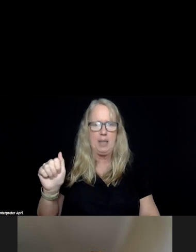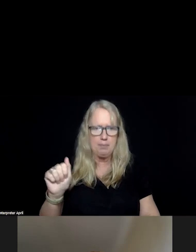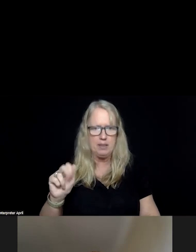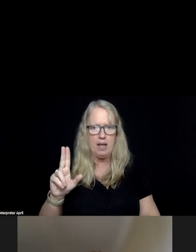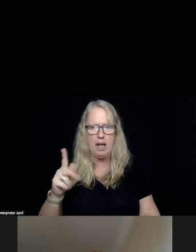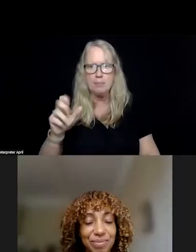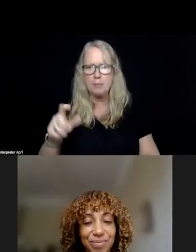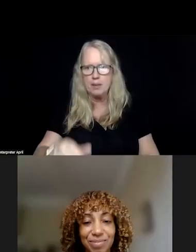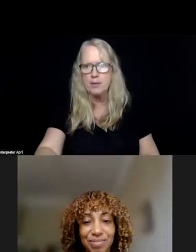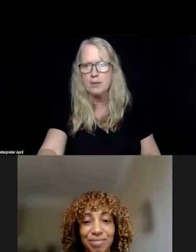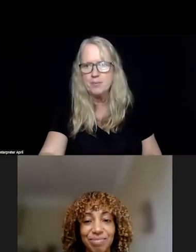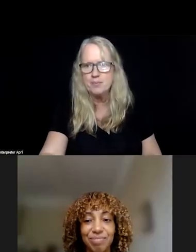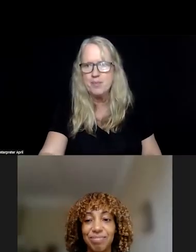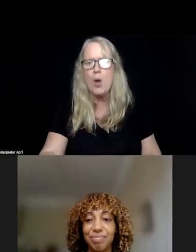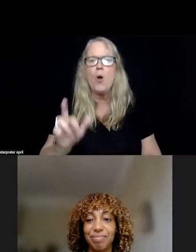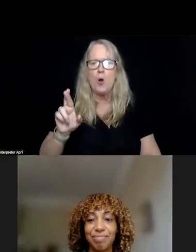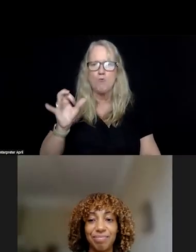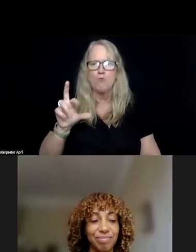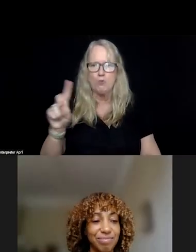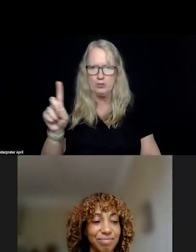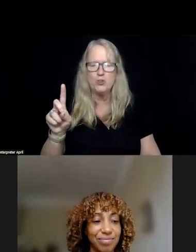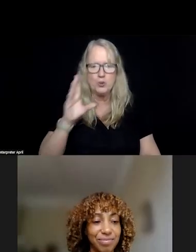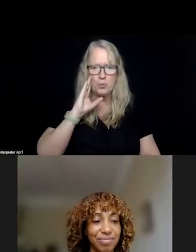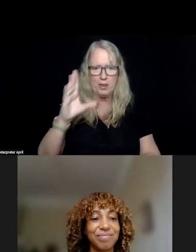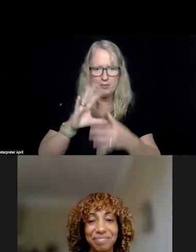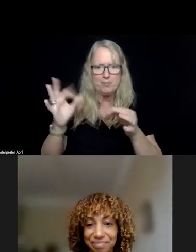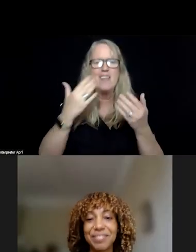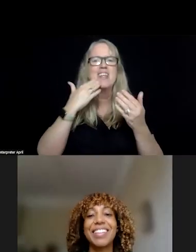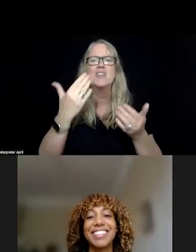THANK YOU SO MUCH. PLEASURE ONCE AGAIN TO BE WITH YOU. I